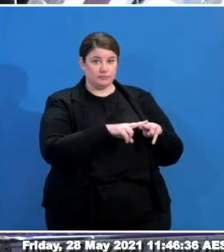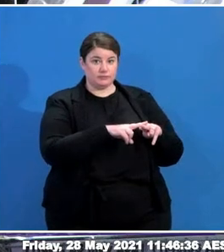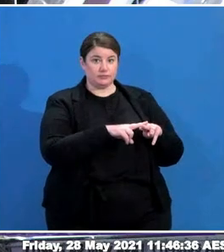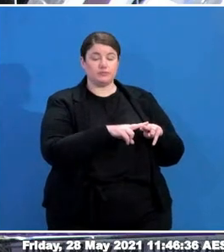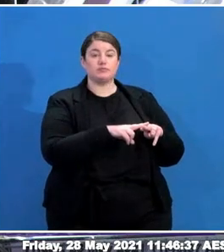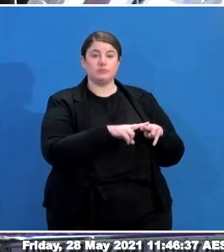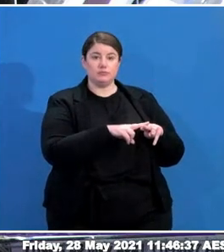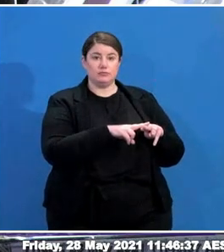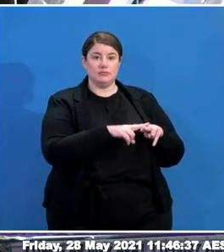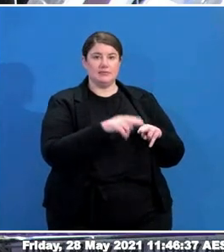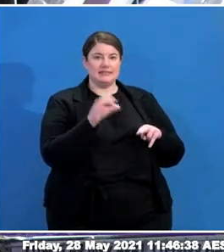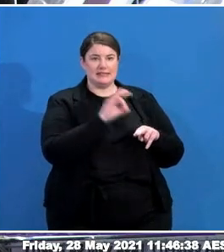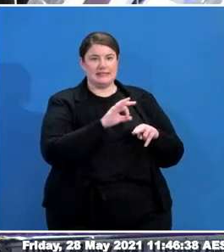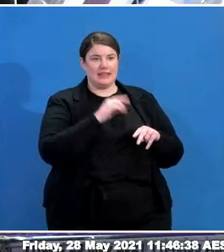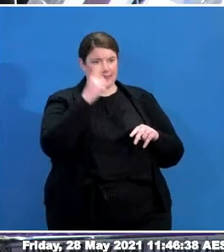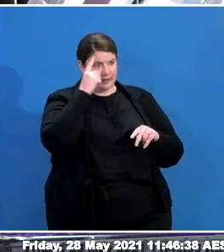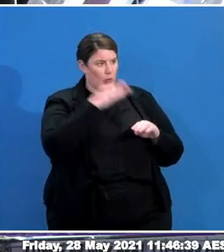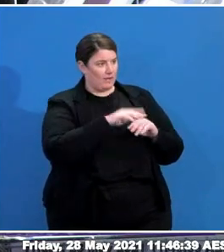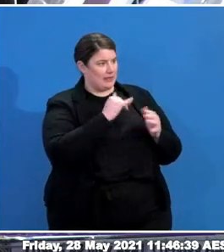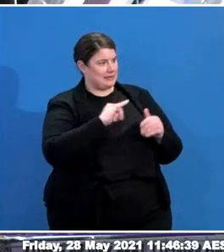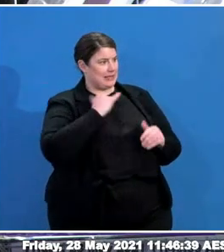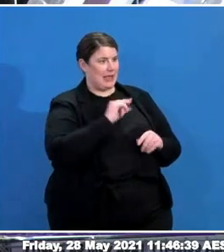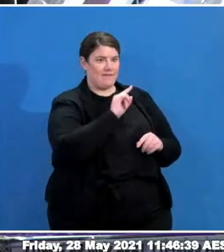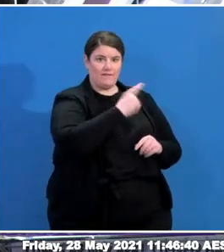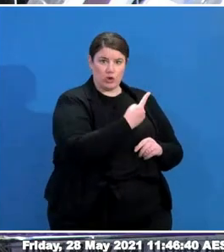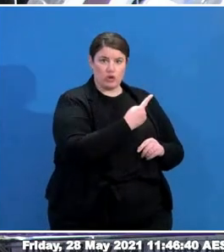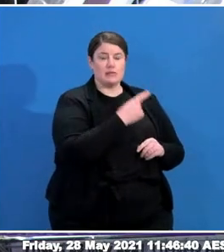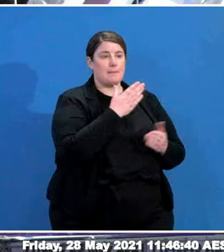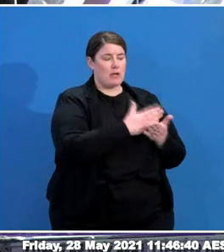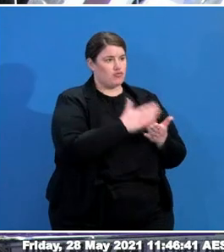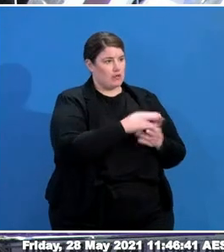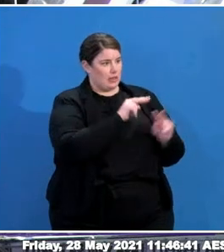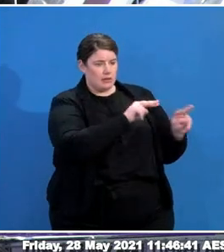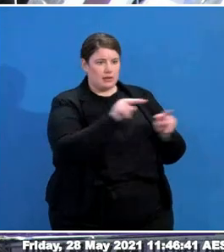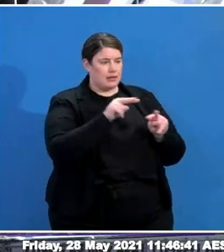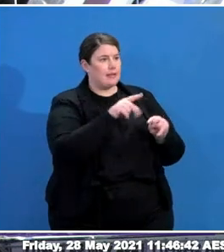to its staff, and had responded to the red flags rather than siding with staff